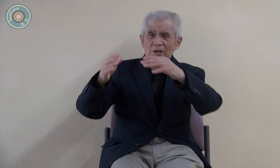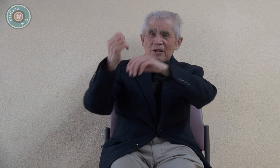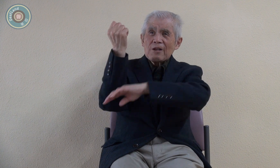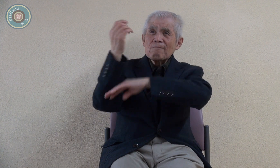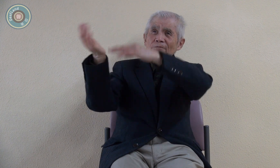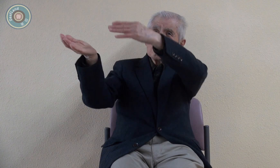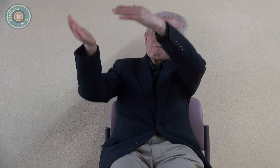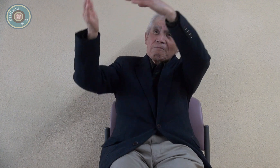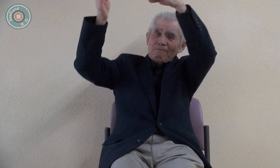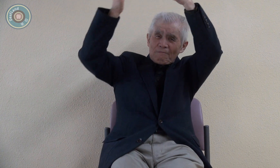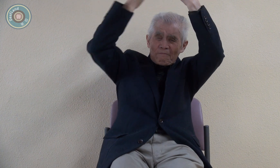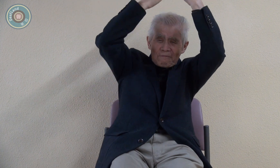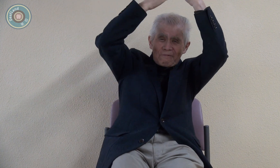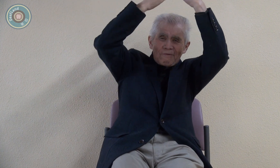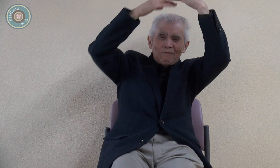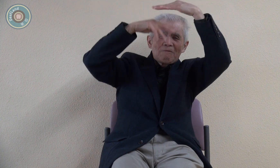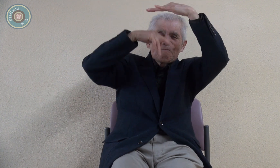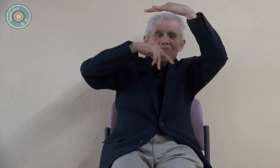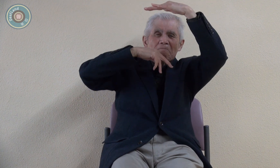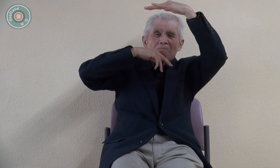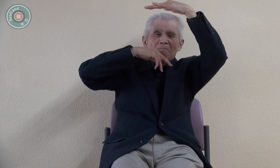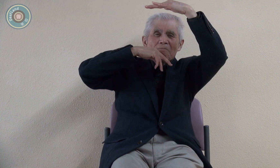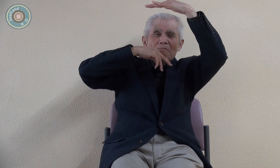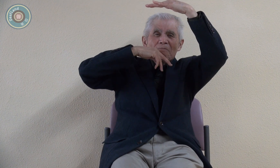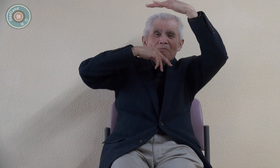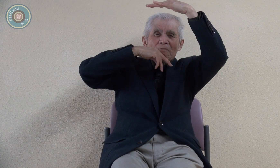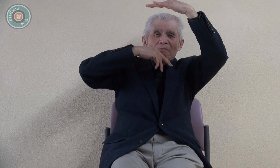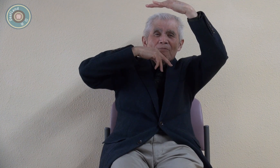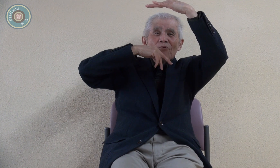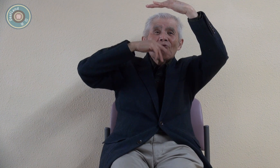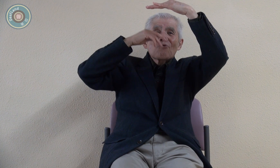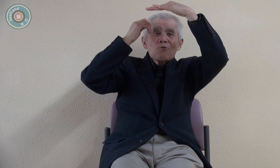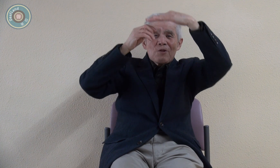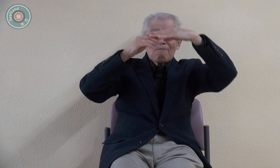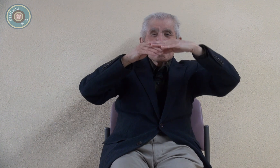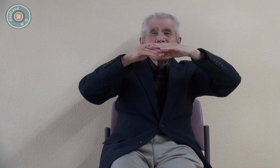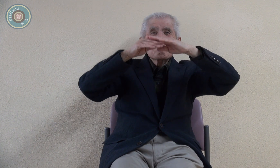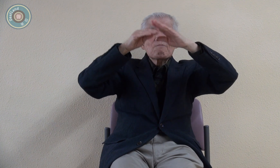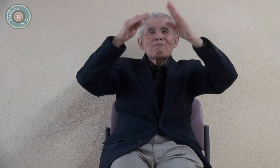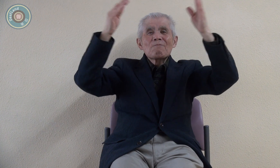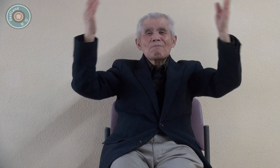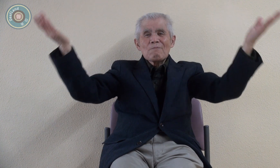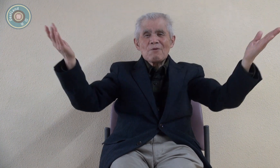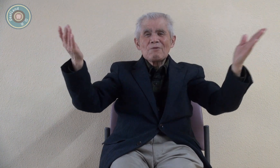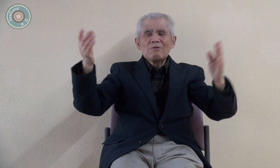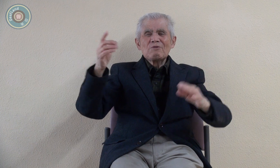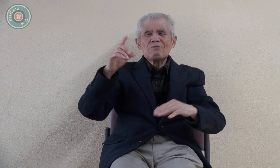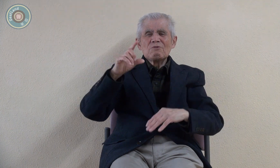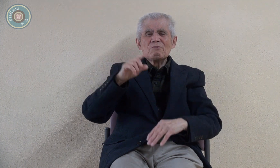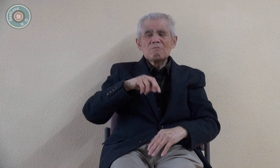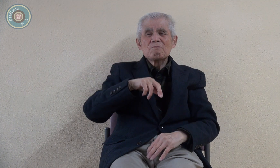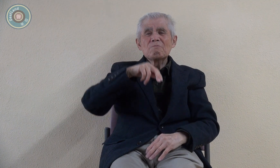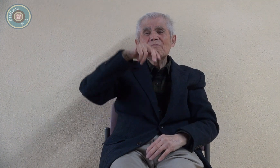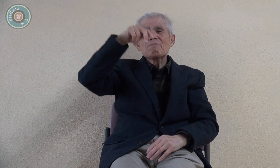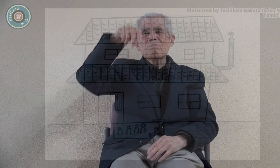The tatami mats served as a roof